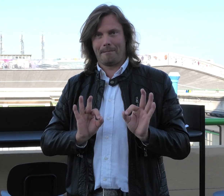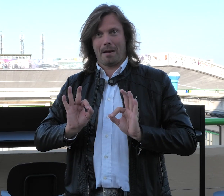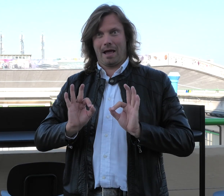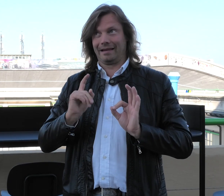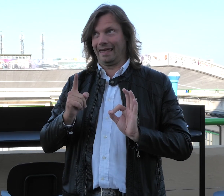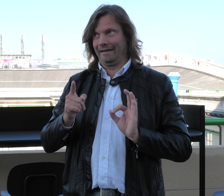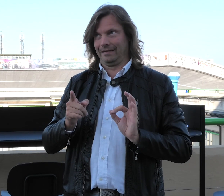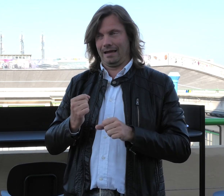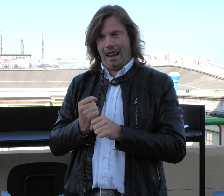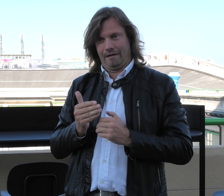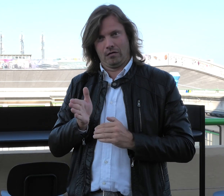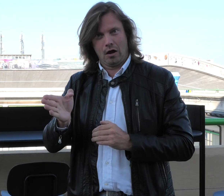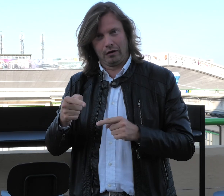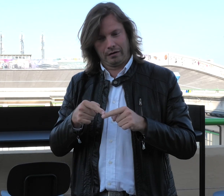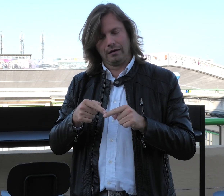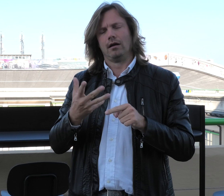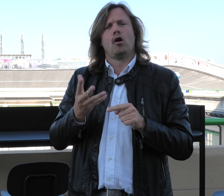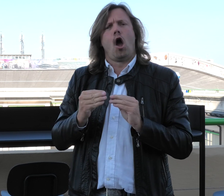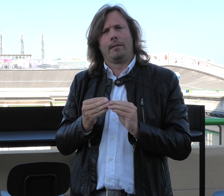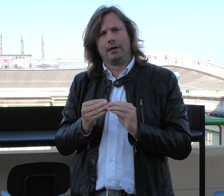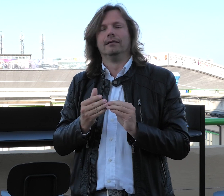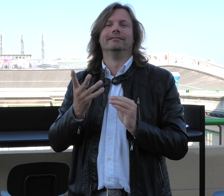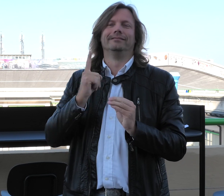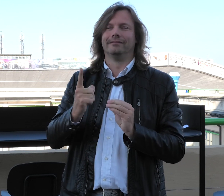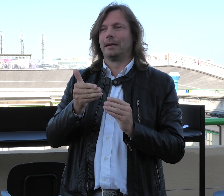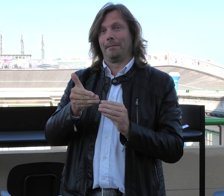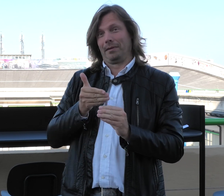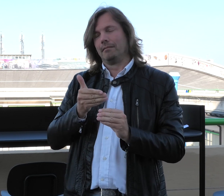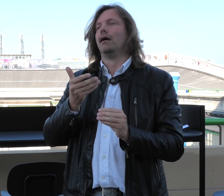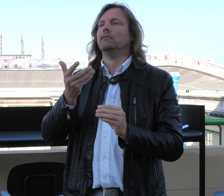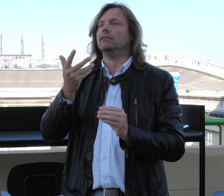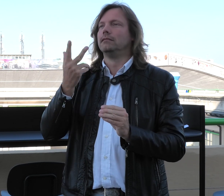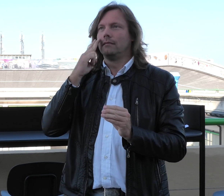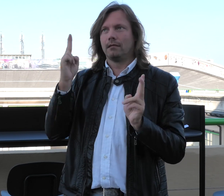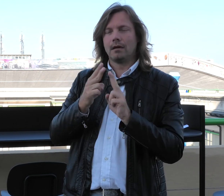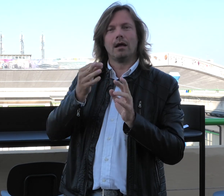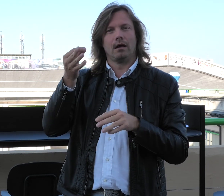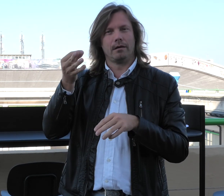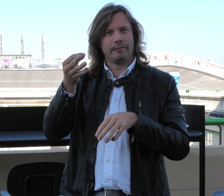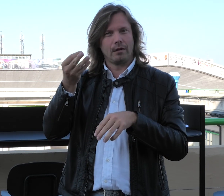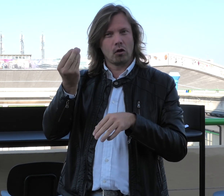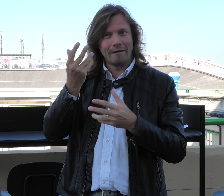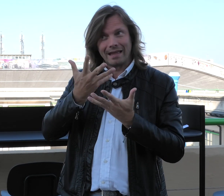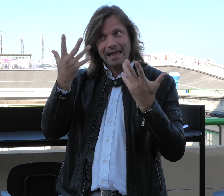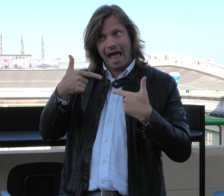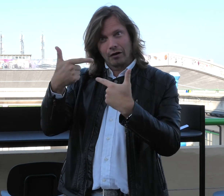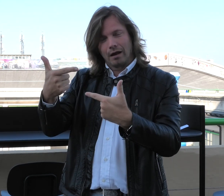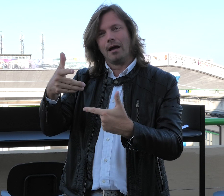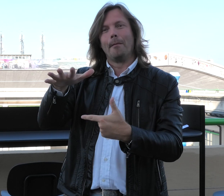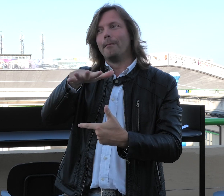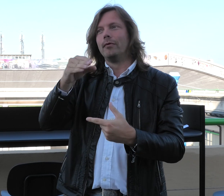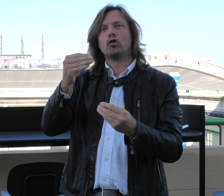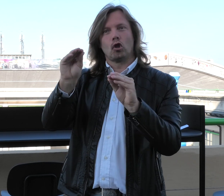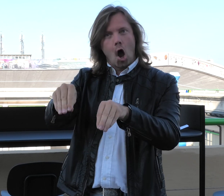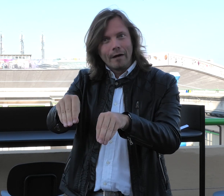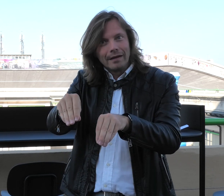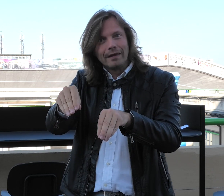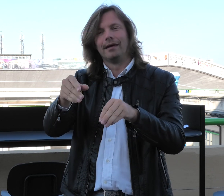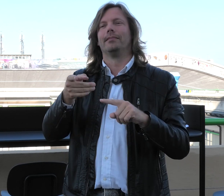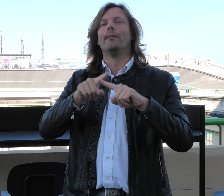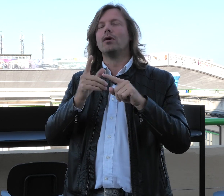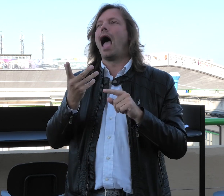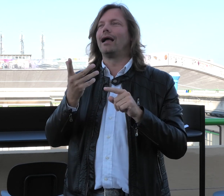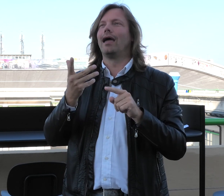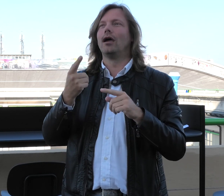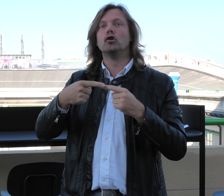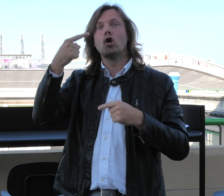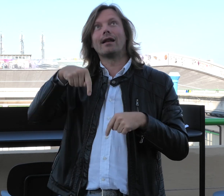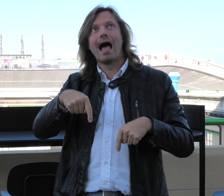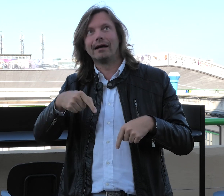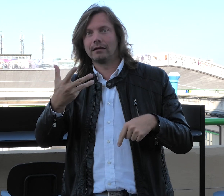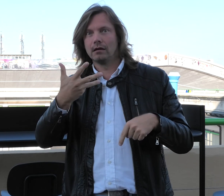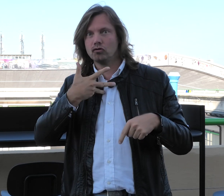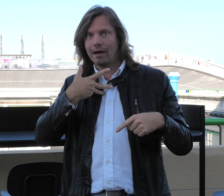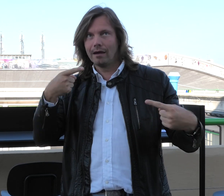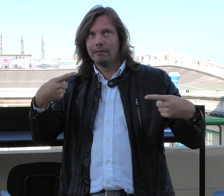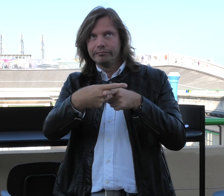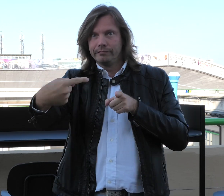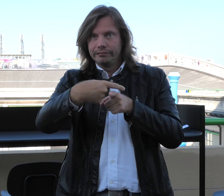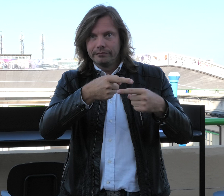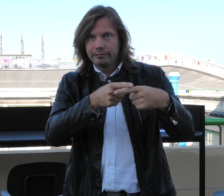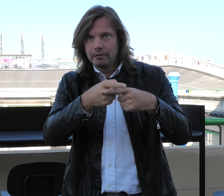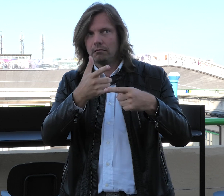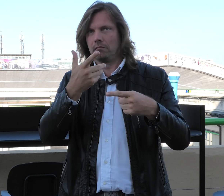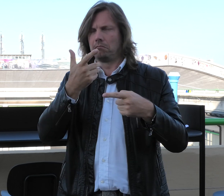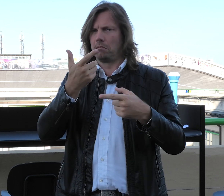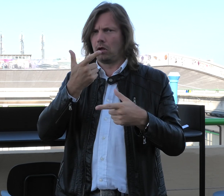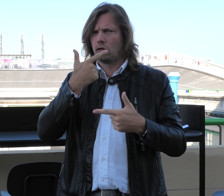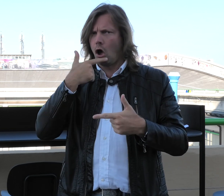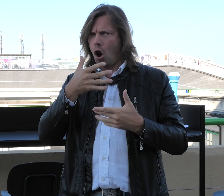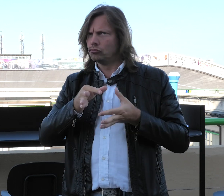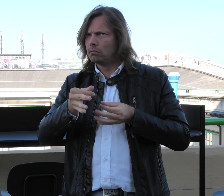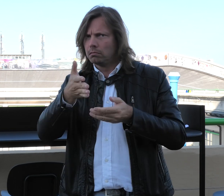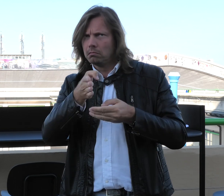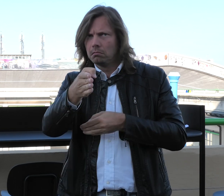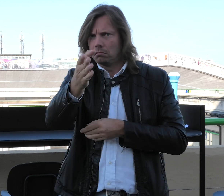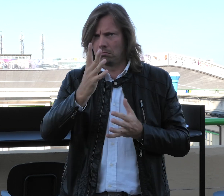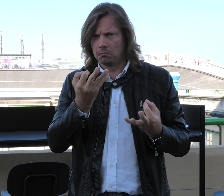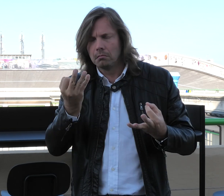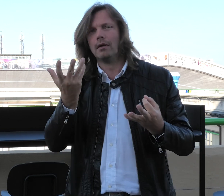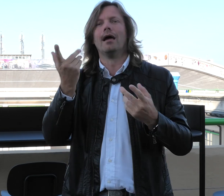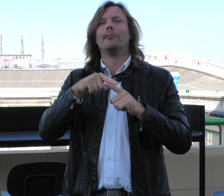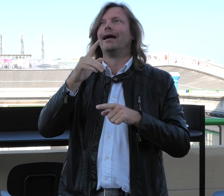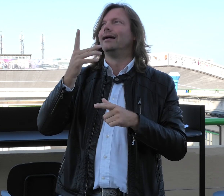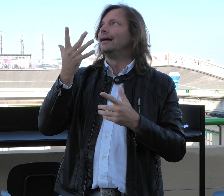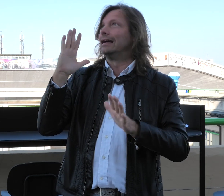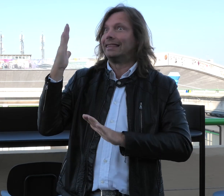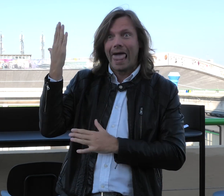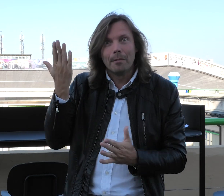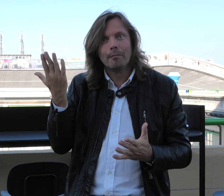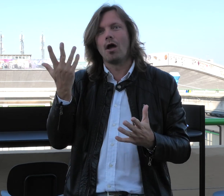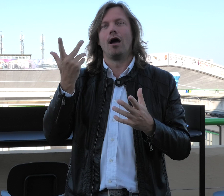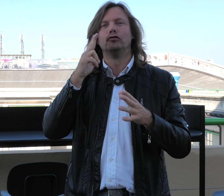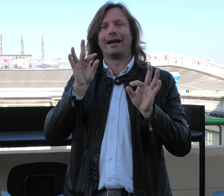How do I prepare the work? First I need to be clear about the meeting place, the routes and roads to follow, the weather, etc.